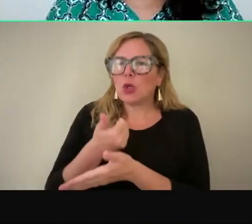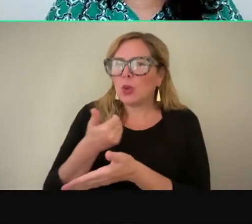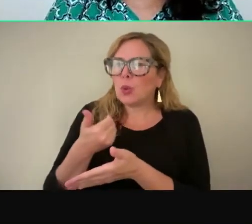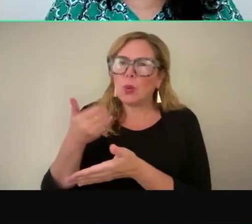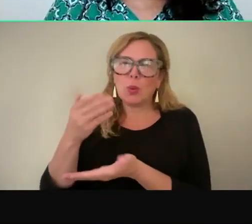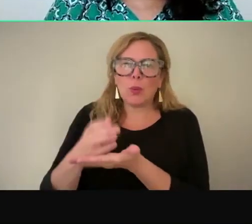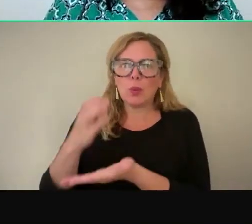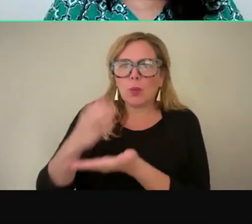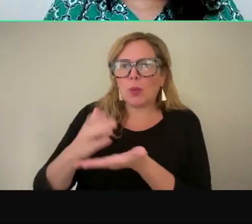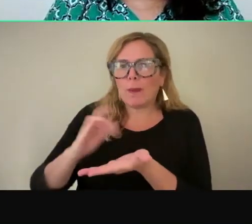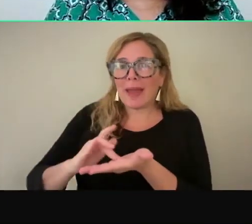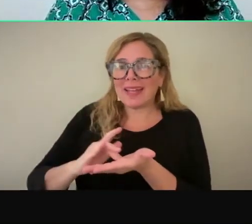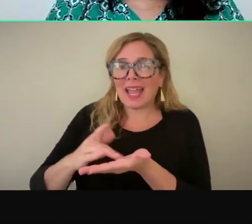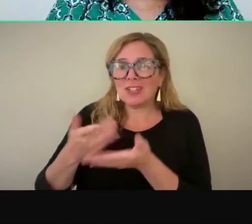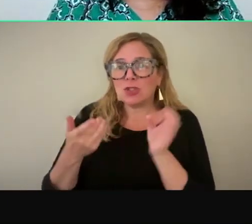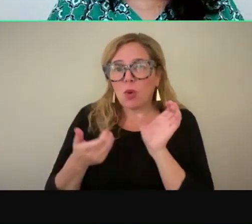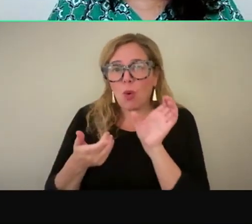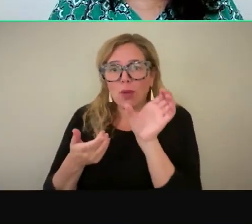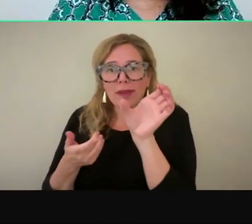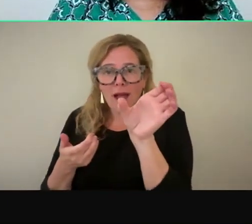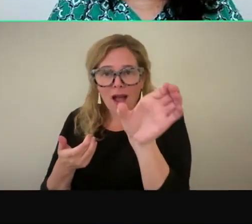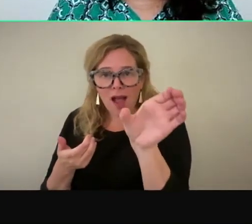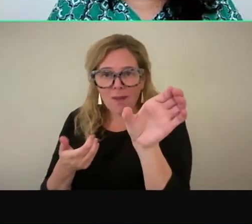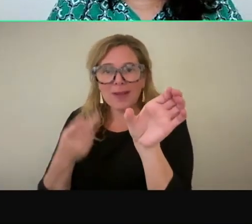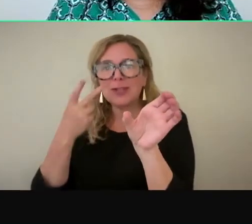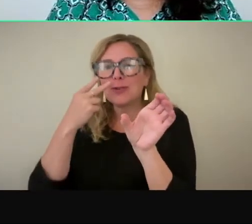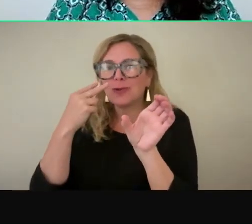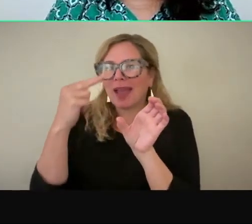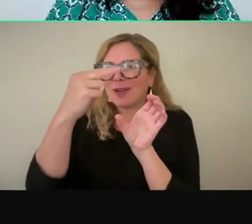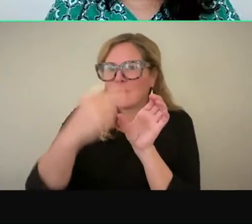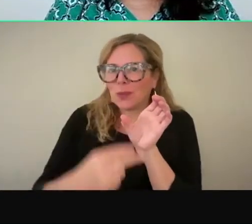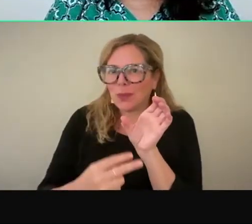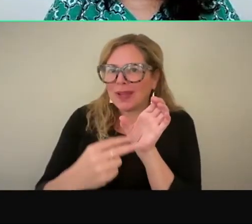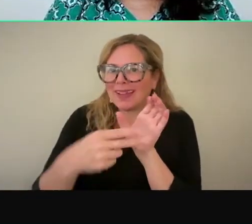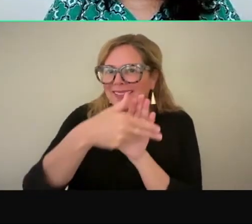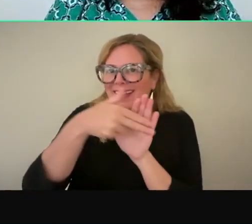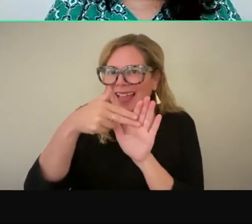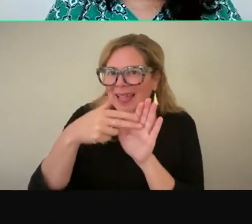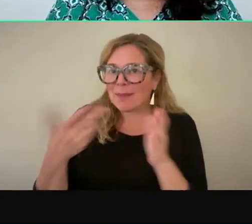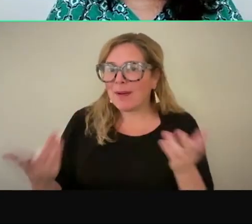Another real benefit to doing a video visit into the home is that for me I find it easier